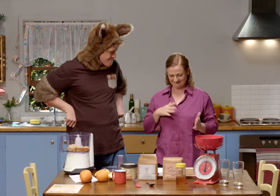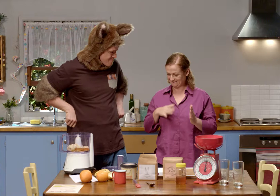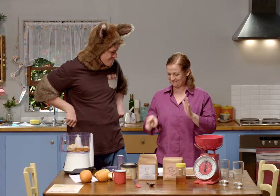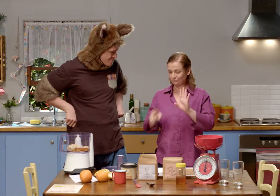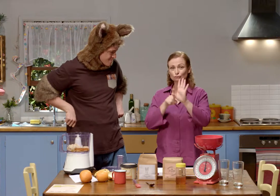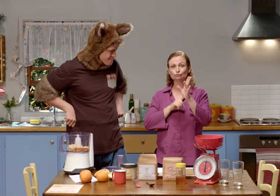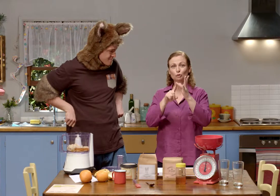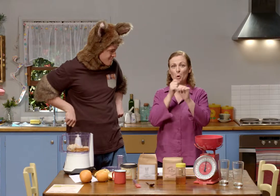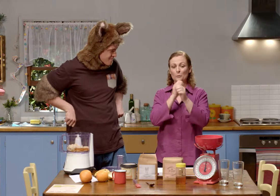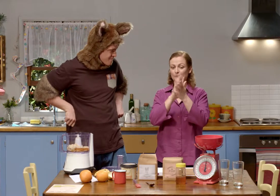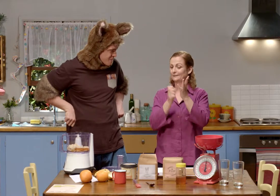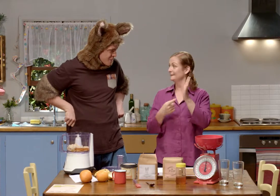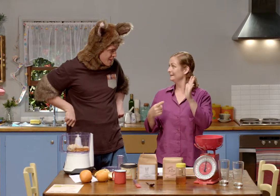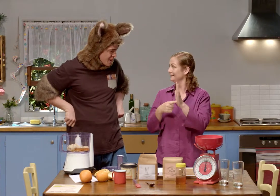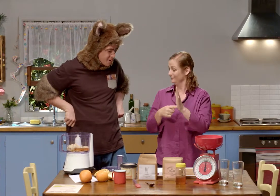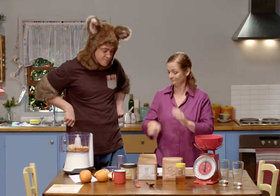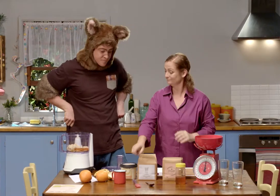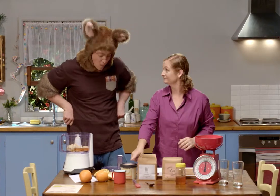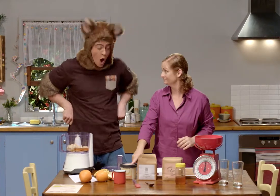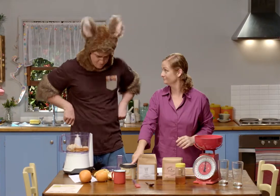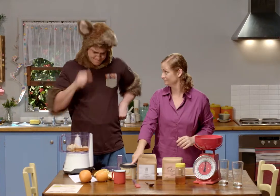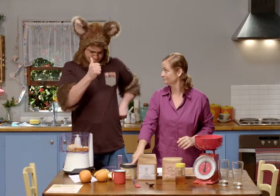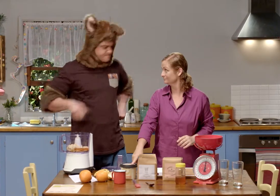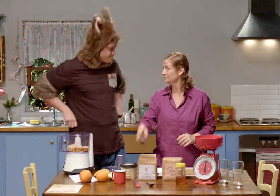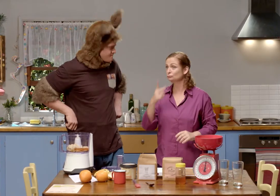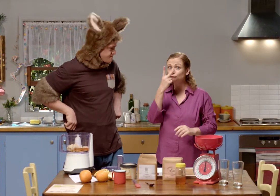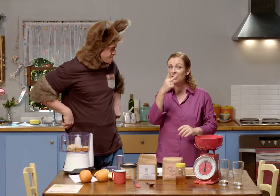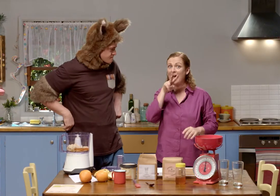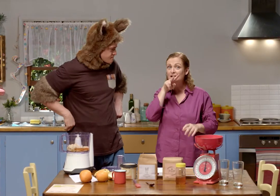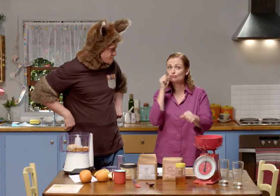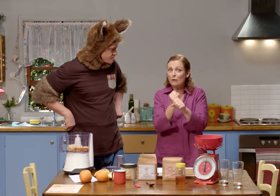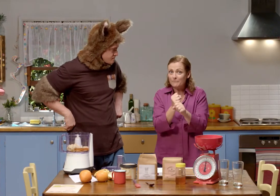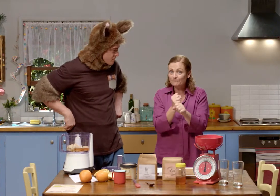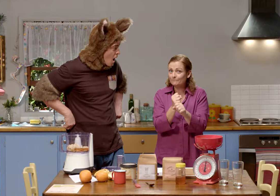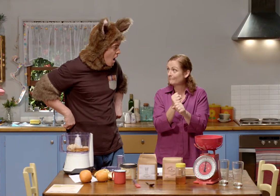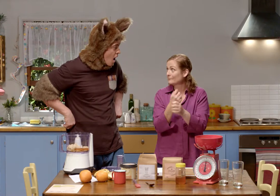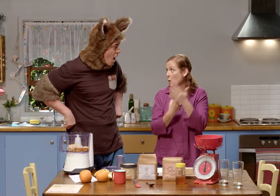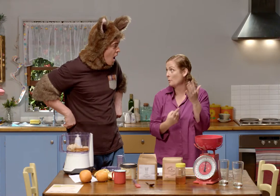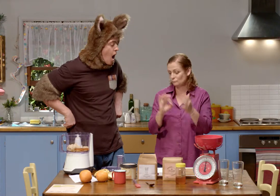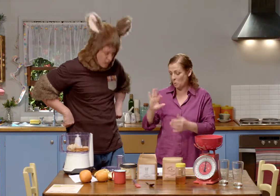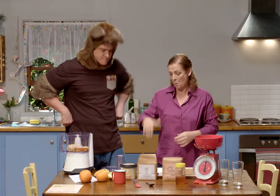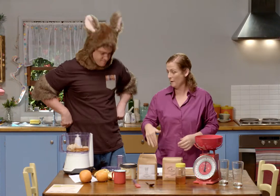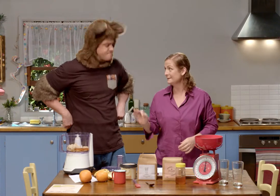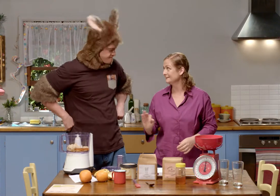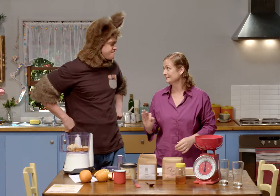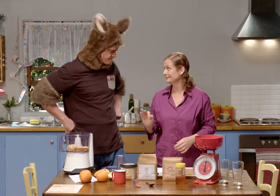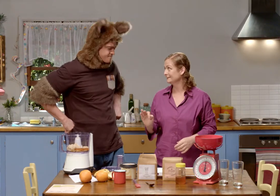Great, now we need to add the yoghourt. Okay. We need 200 grams of it.